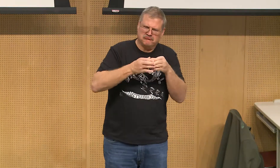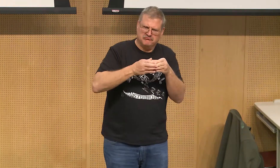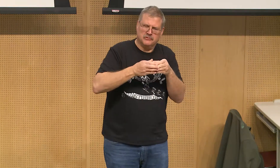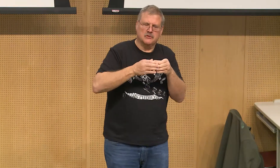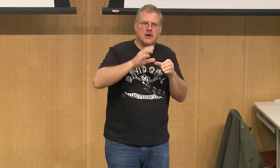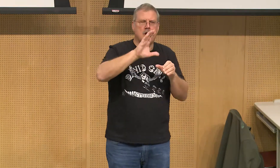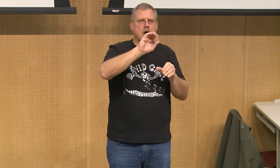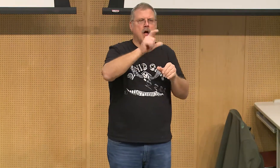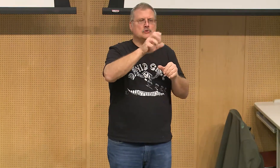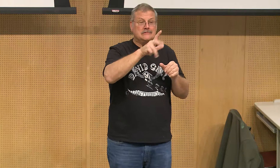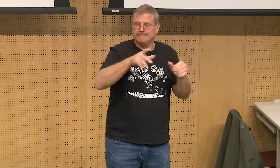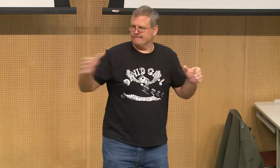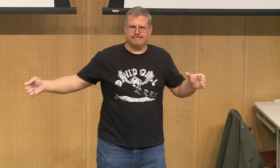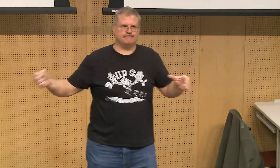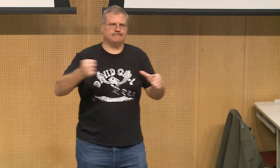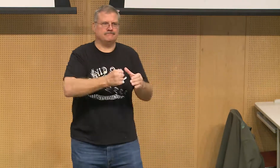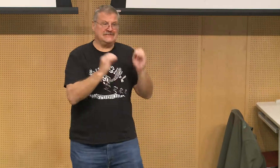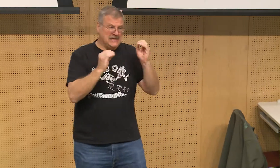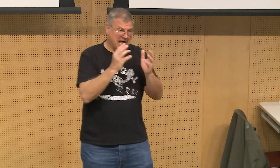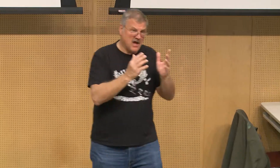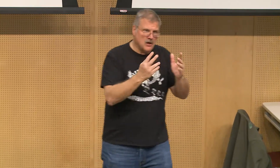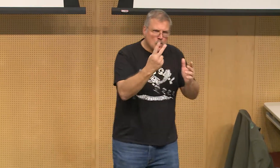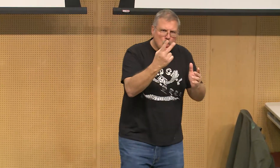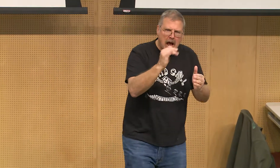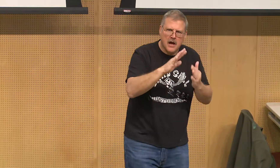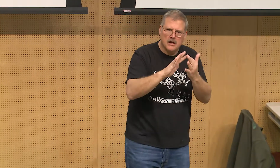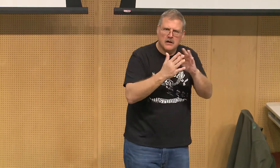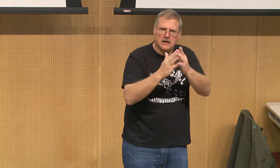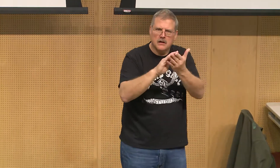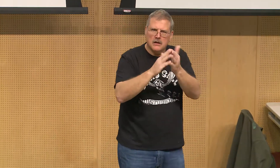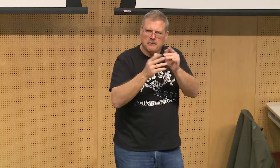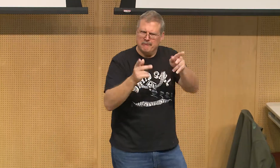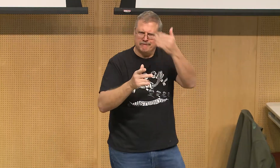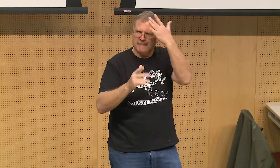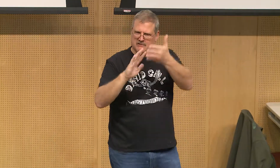and Alcorn got together with this person...